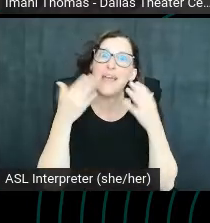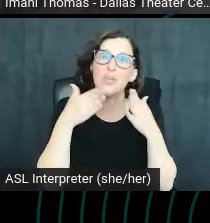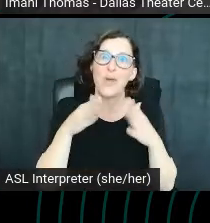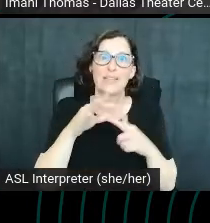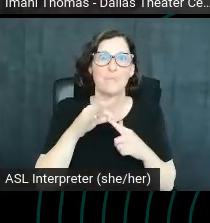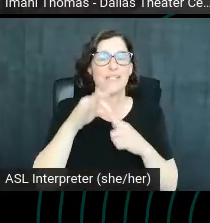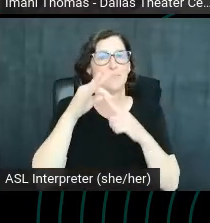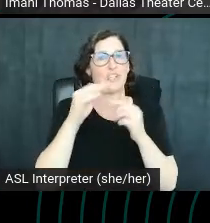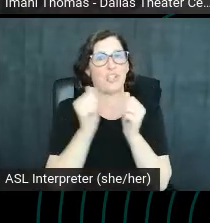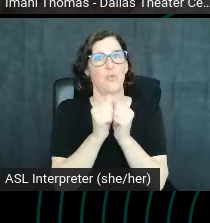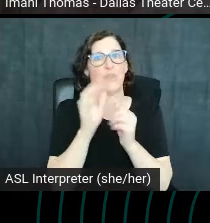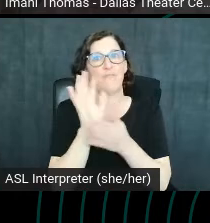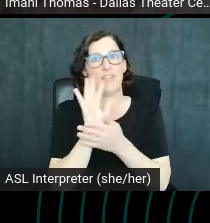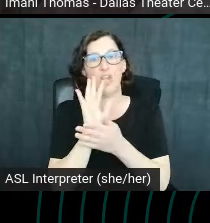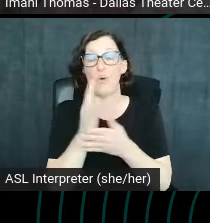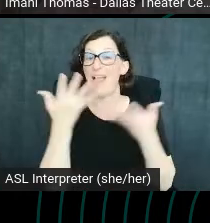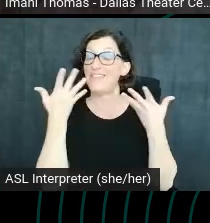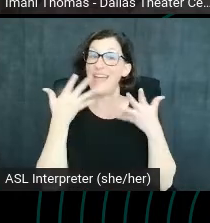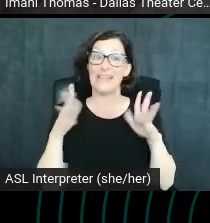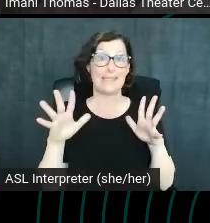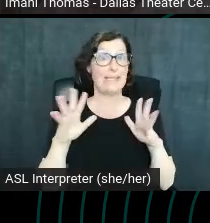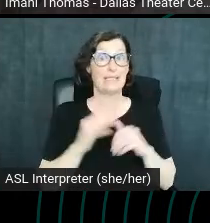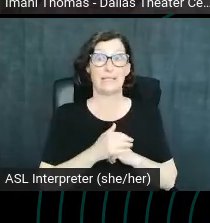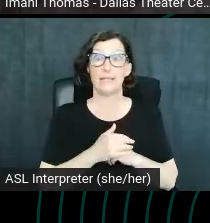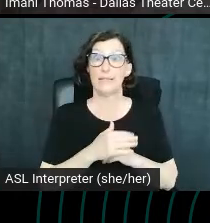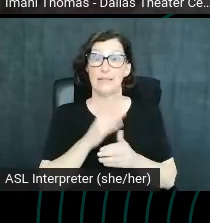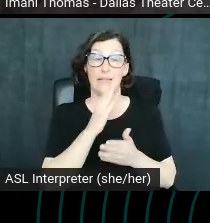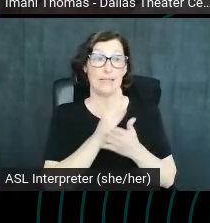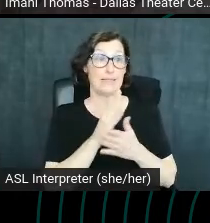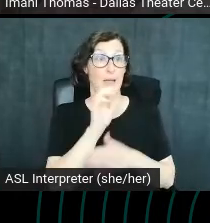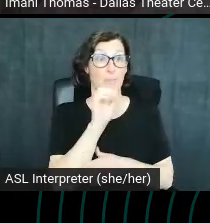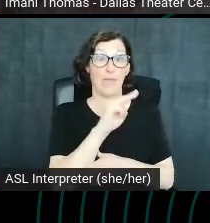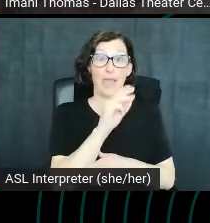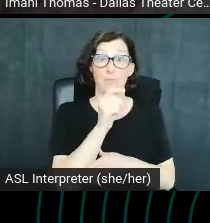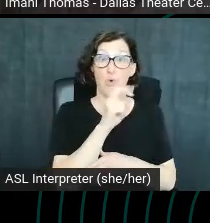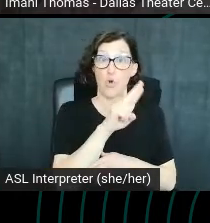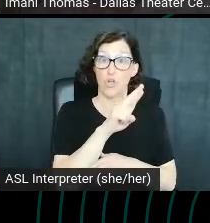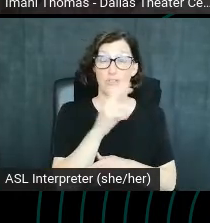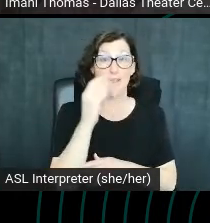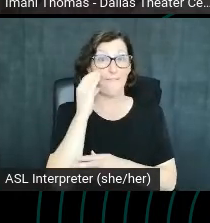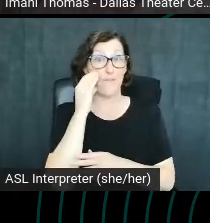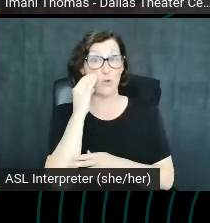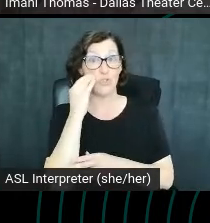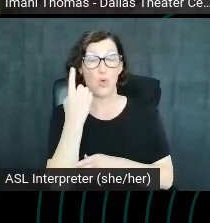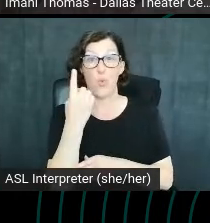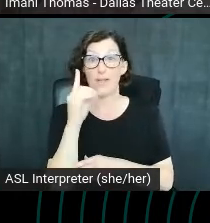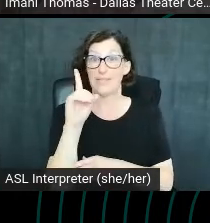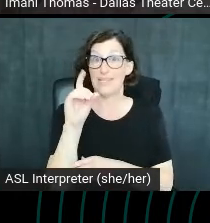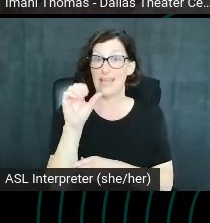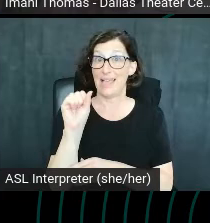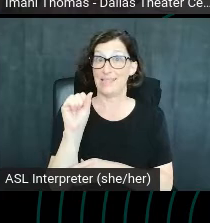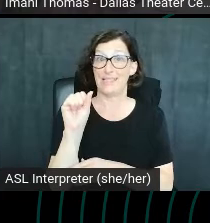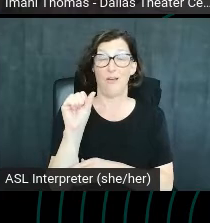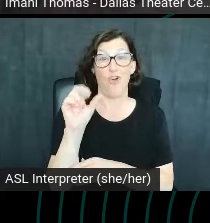But that's it, a couple of camcorders, a DSLR, and our phones. Also, neither Ray nor myself are in this photo.